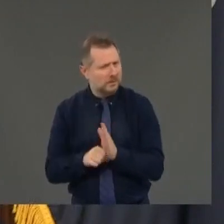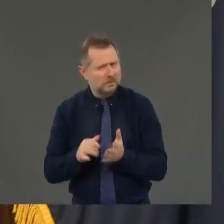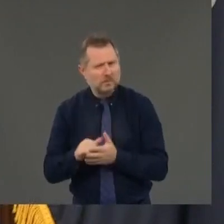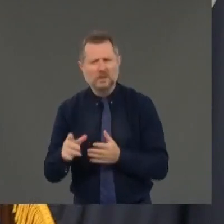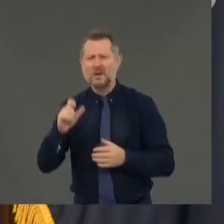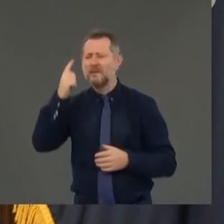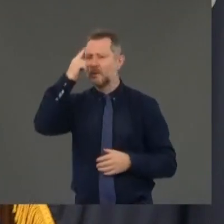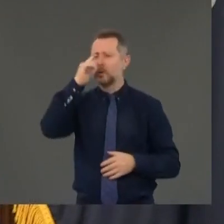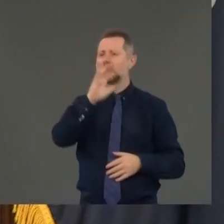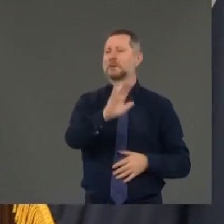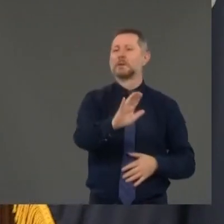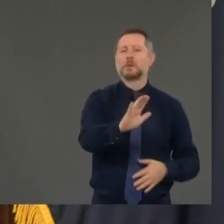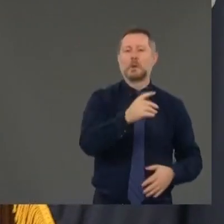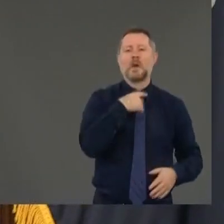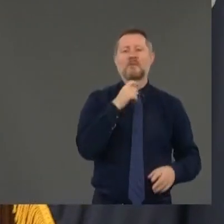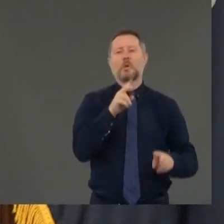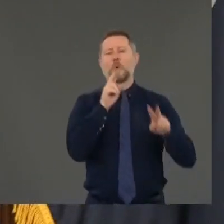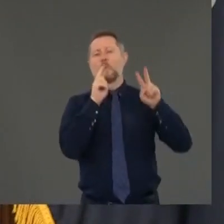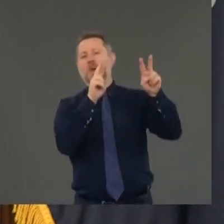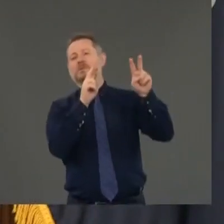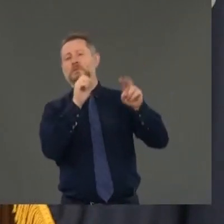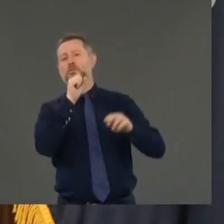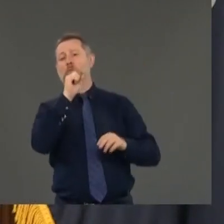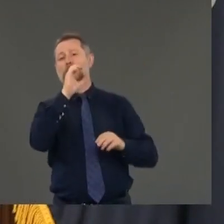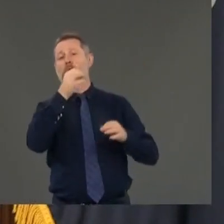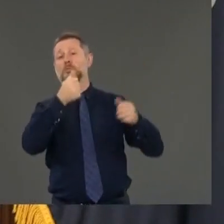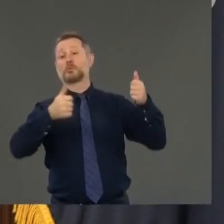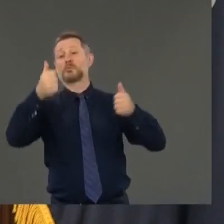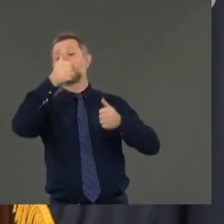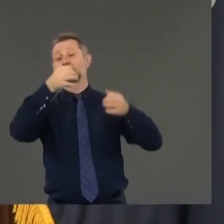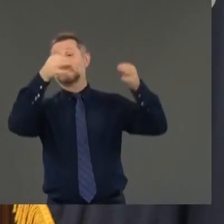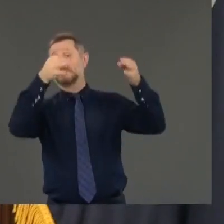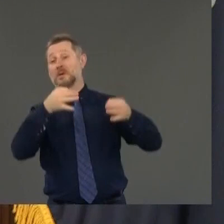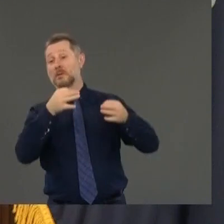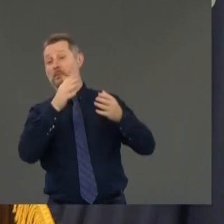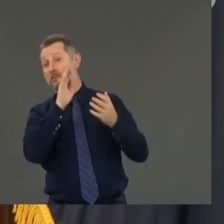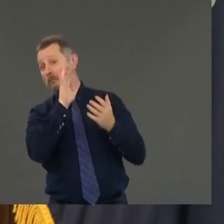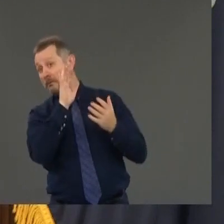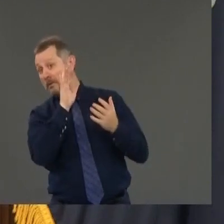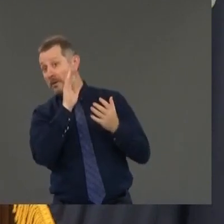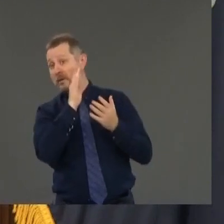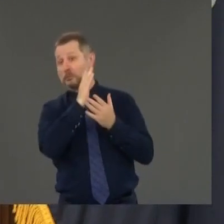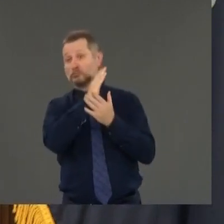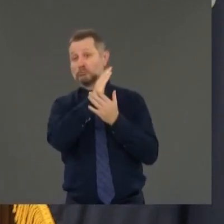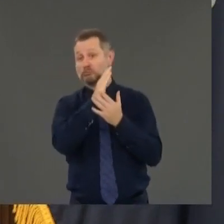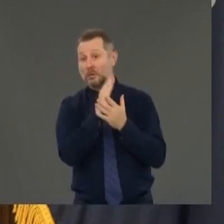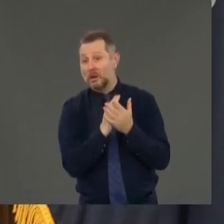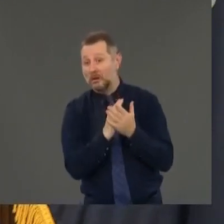IS THAT POSSIBLE? WE HAVE TO SEE WHAT THE COURT